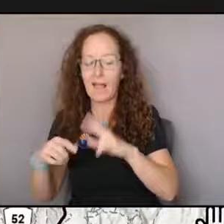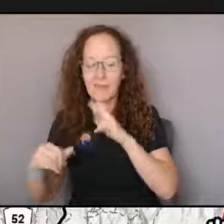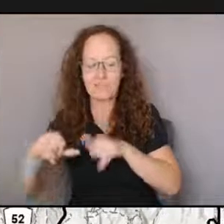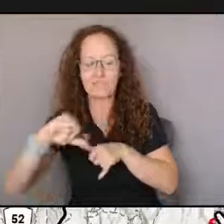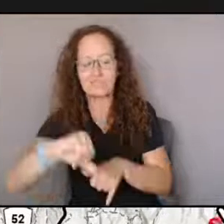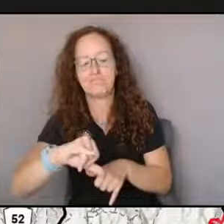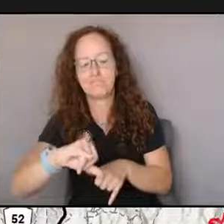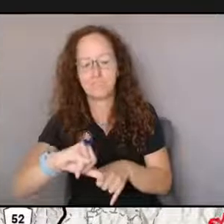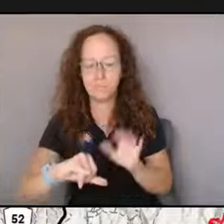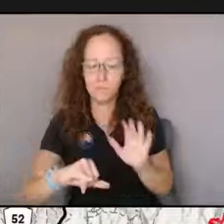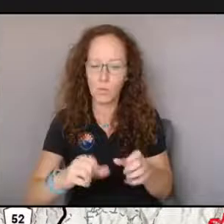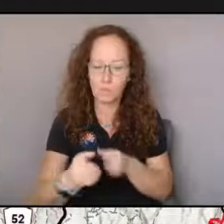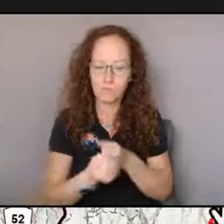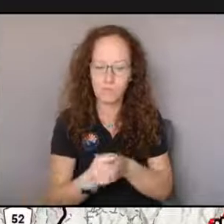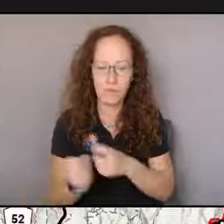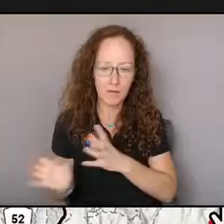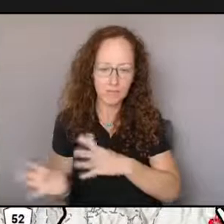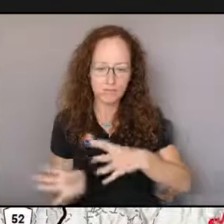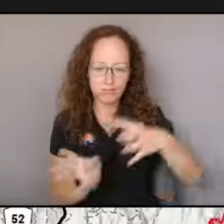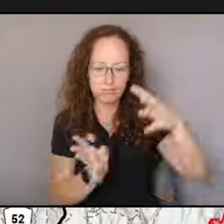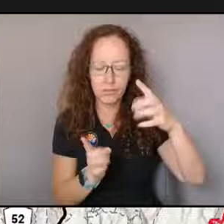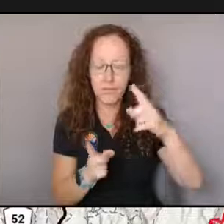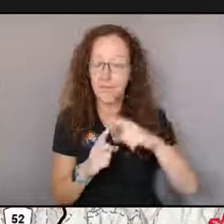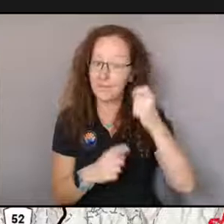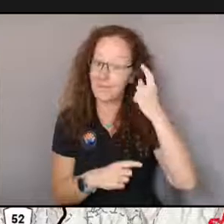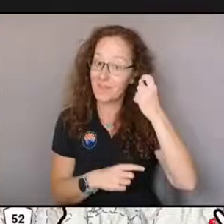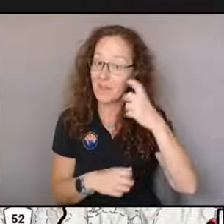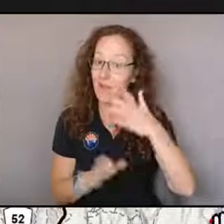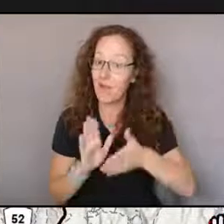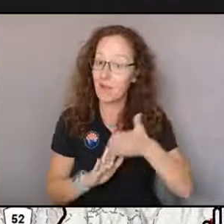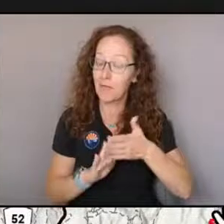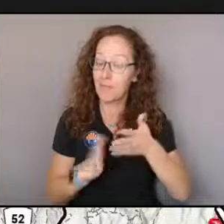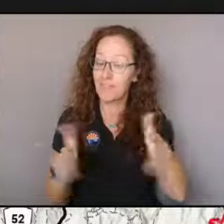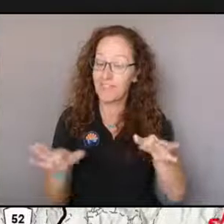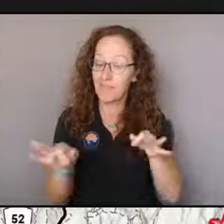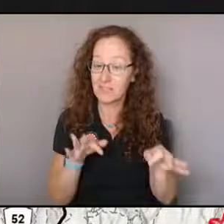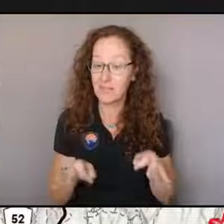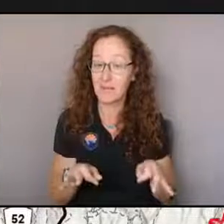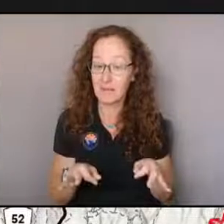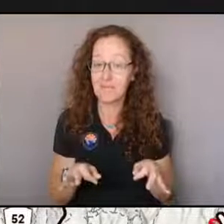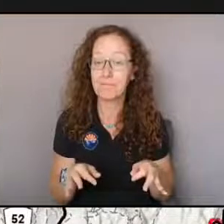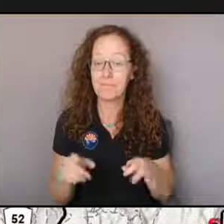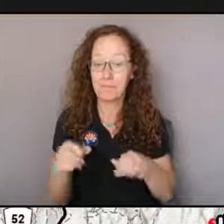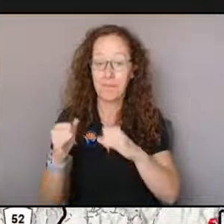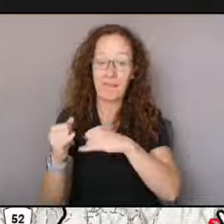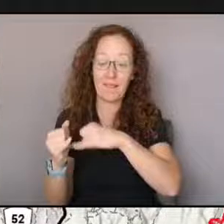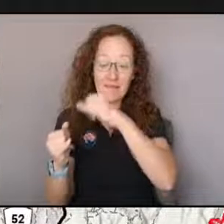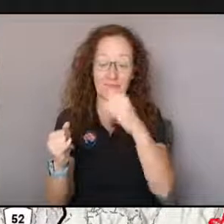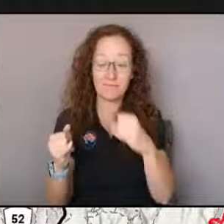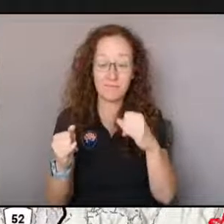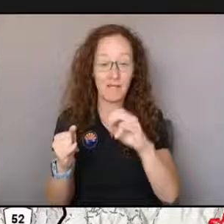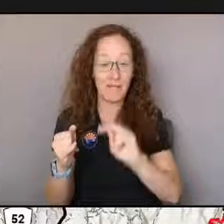THAT'S GOING TO BE VERY FAVORABLE, PUSHING THE EMBERS BACK INTO THE BLACK. THE ONLY ISSUE IS GOING TO BE ALONG THE NORTHERN